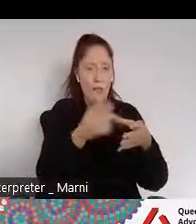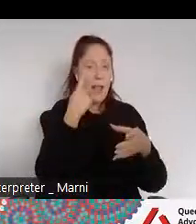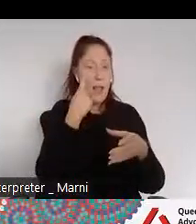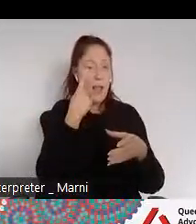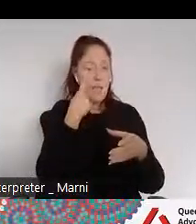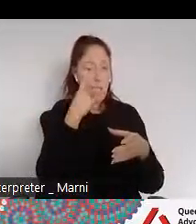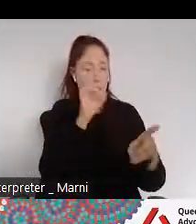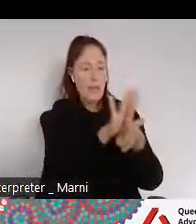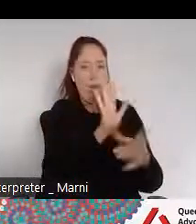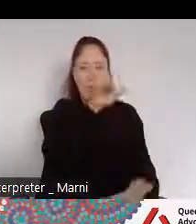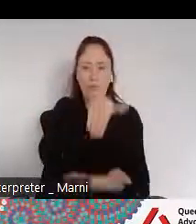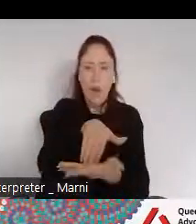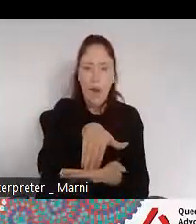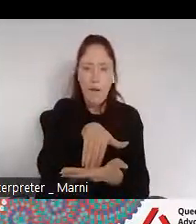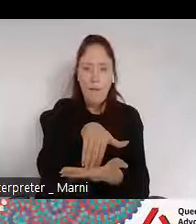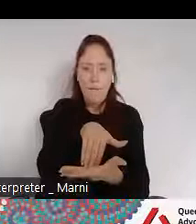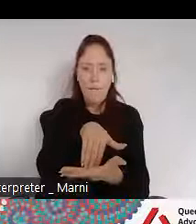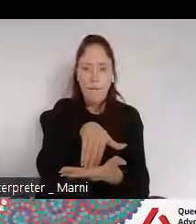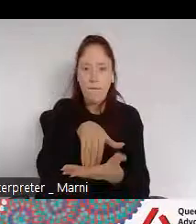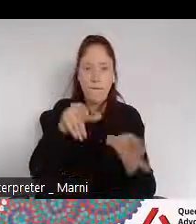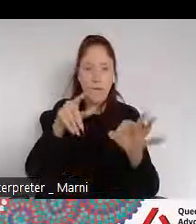in the matter and be given a reasonable opportunity to present their case.